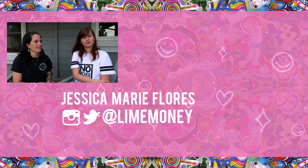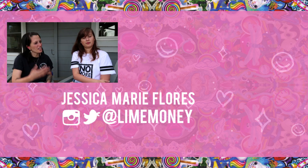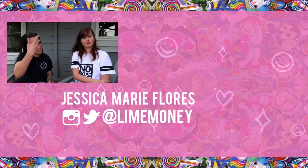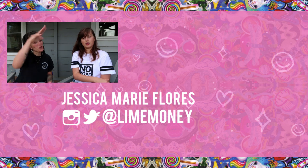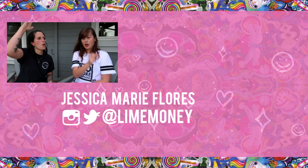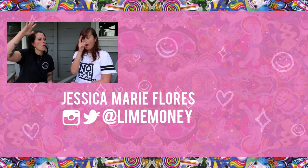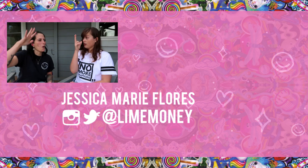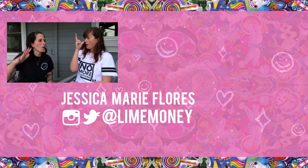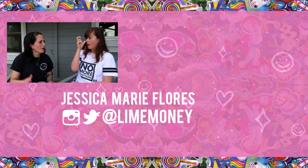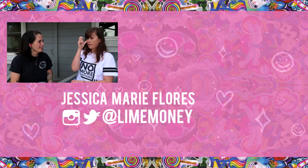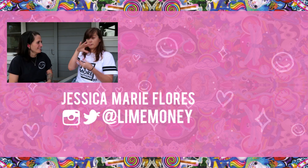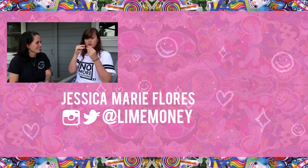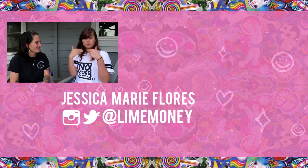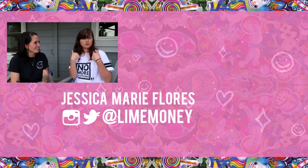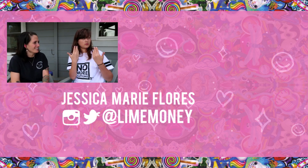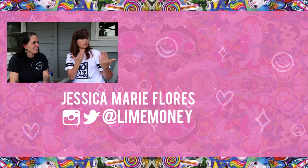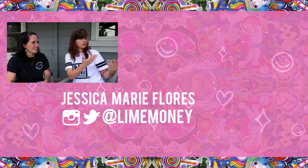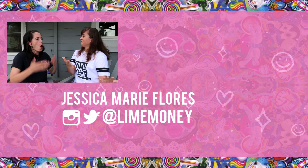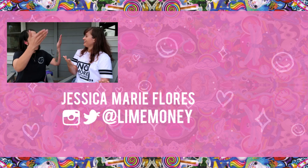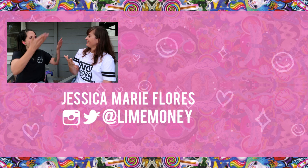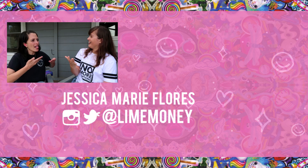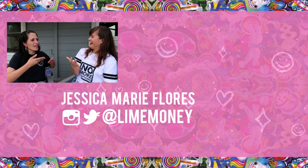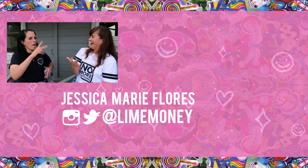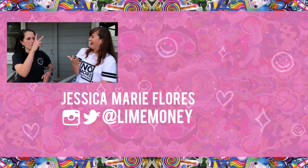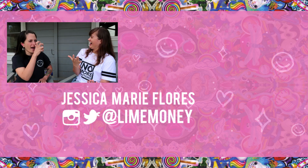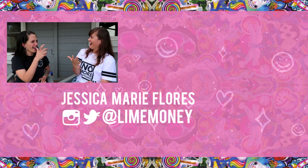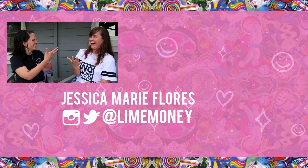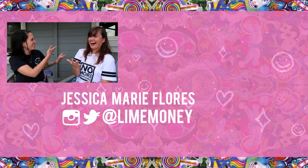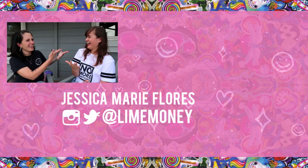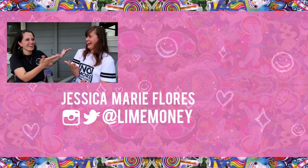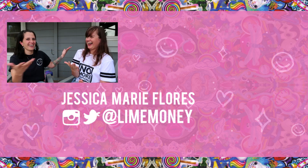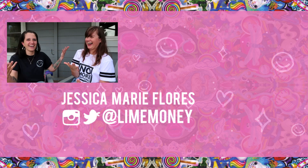Jessica: Shoo! R: The bug has a story to share... J: WELCOME BUG!